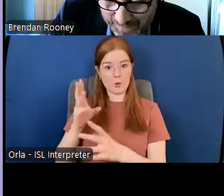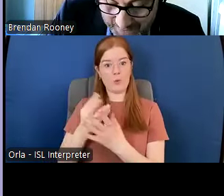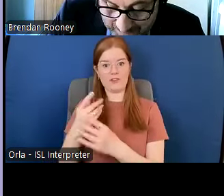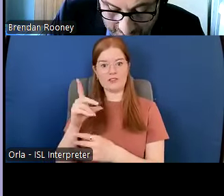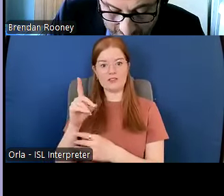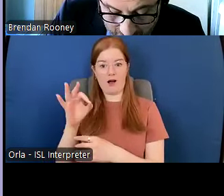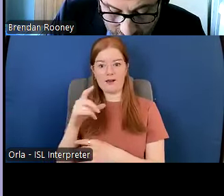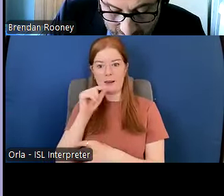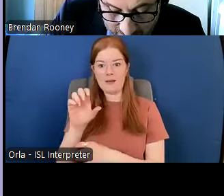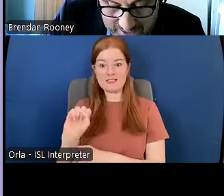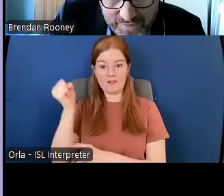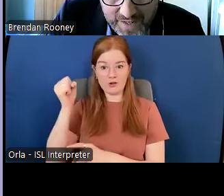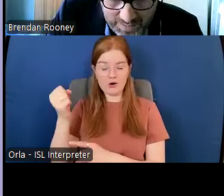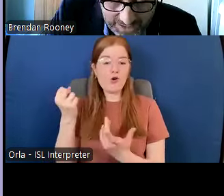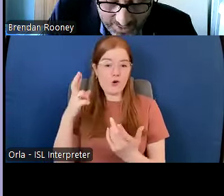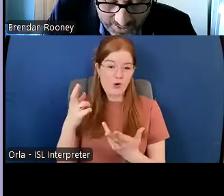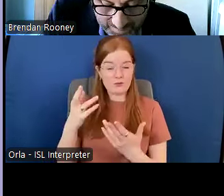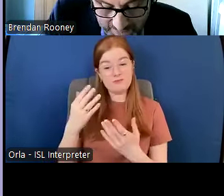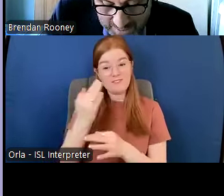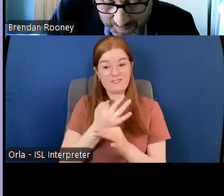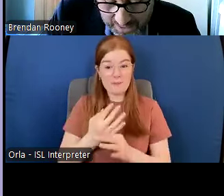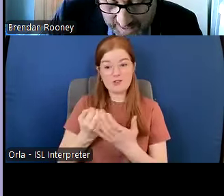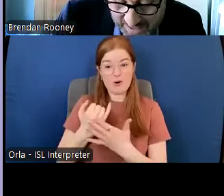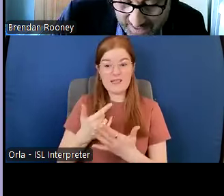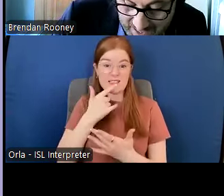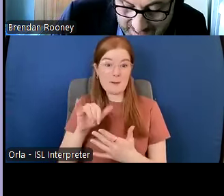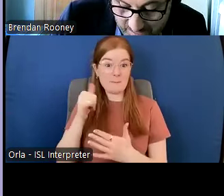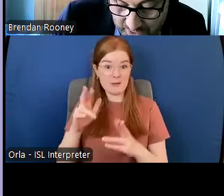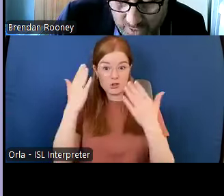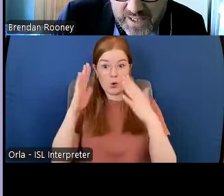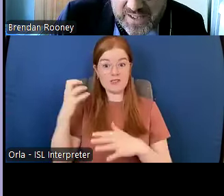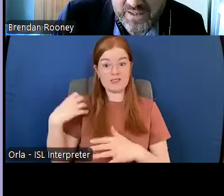Silver, or, according to family lore, may depict her sister Nancy, recuperating at